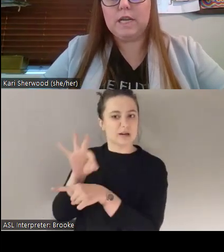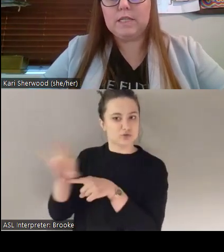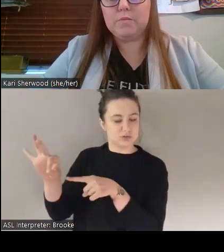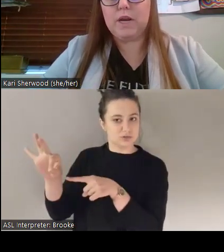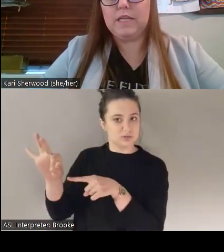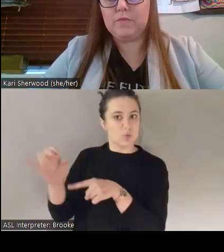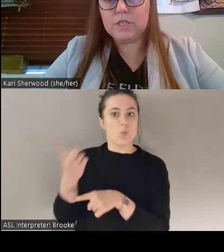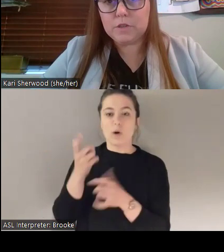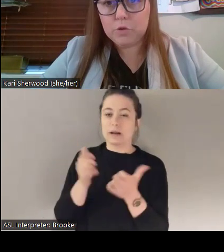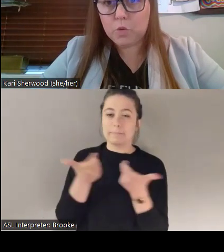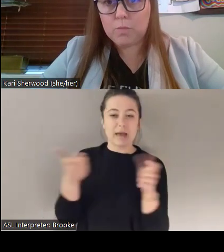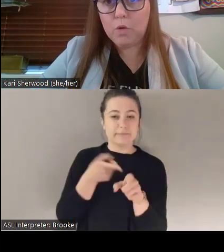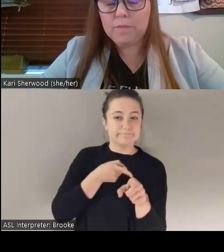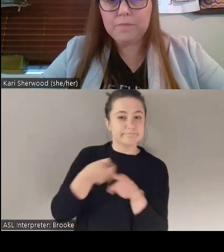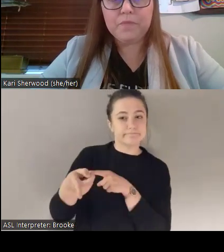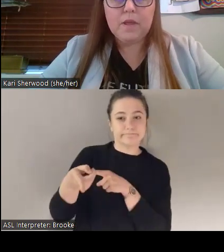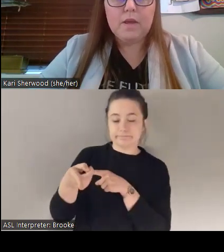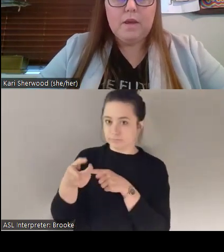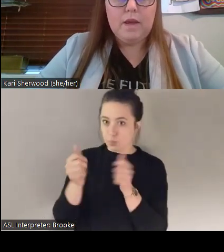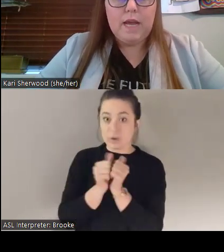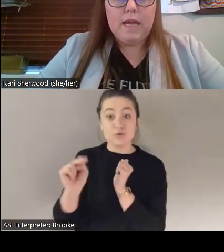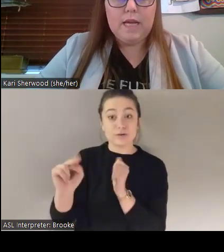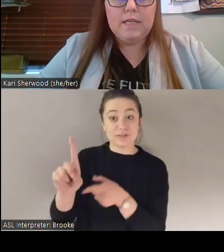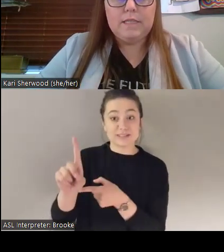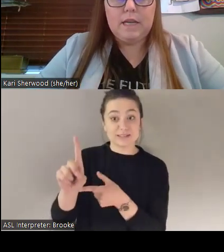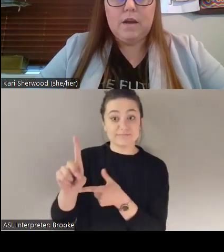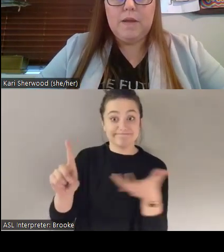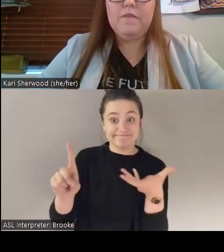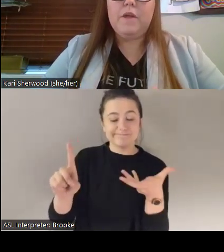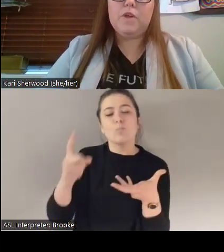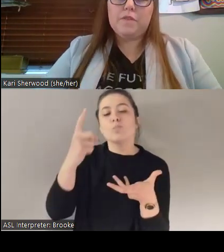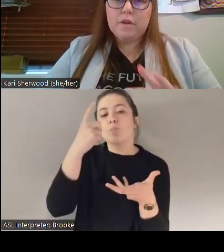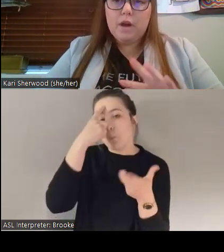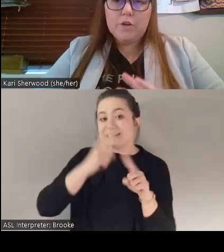is that brain differences are normal. And then with,